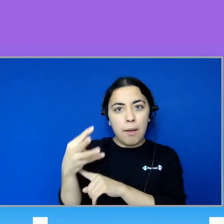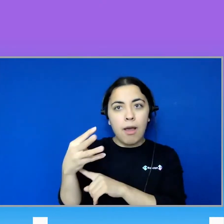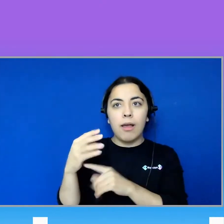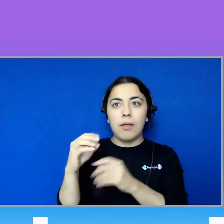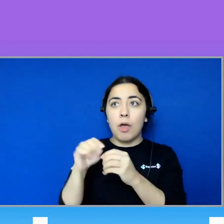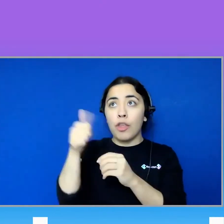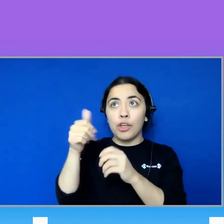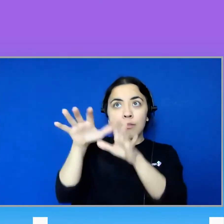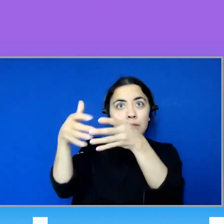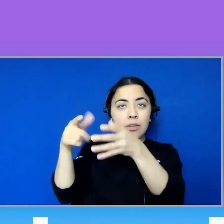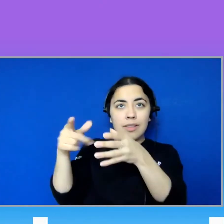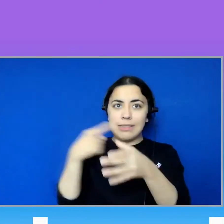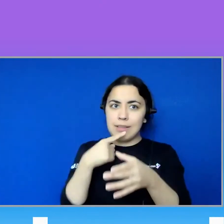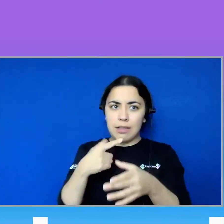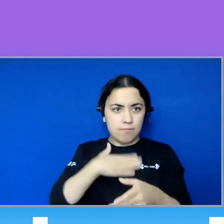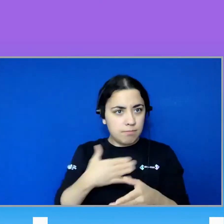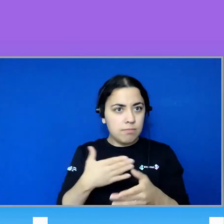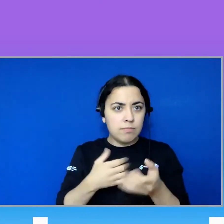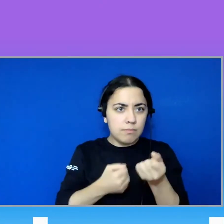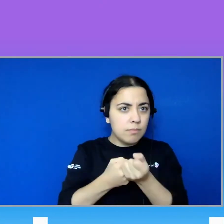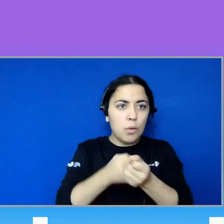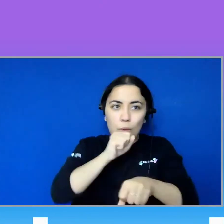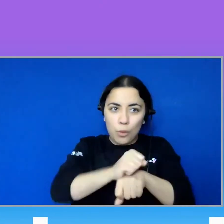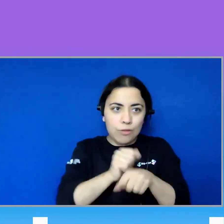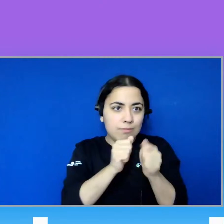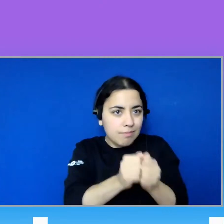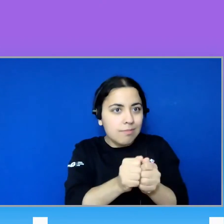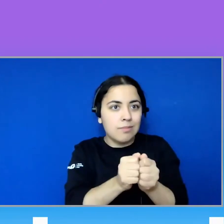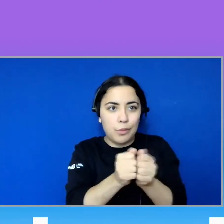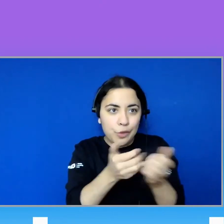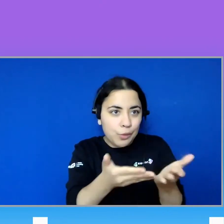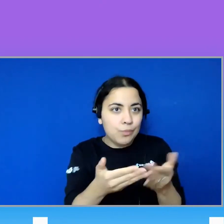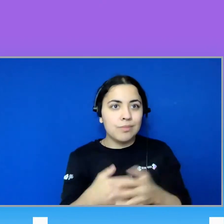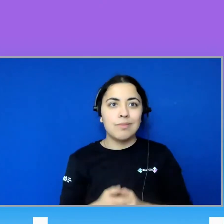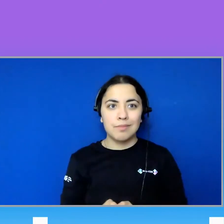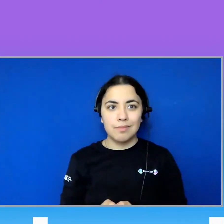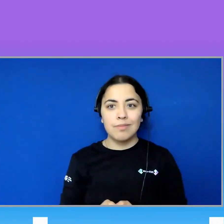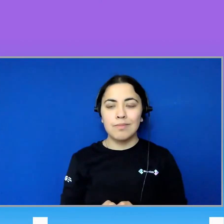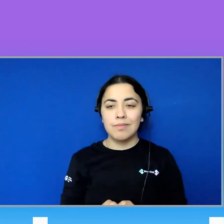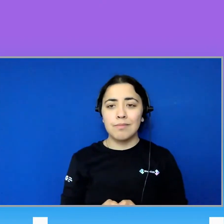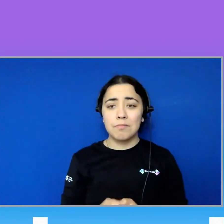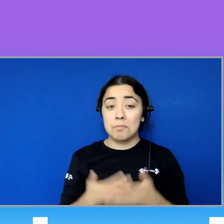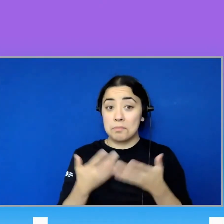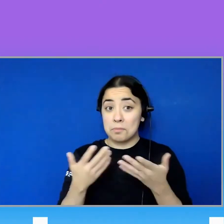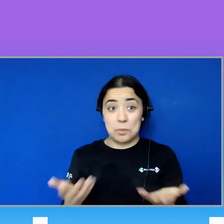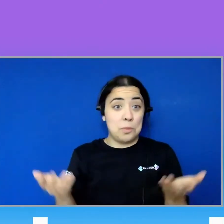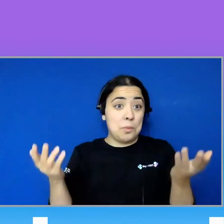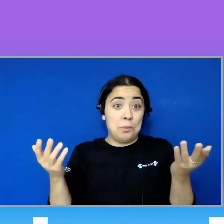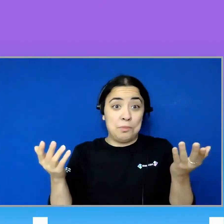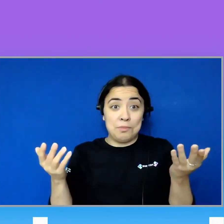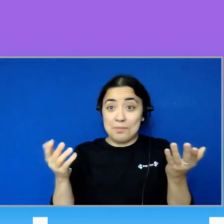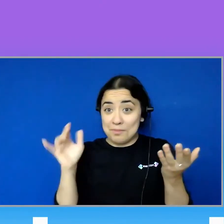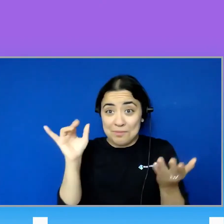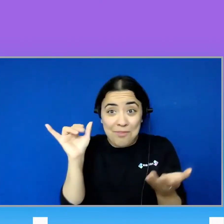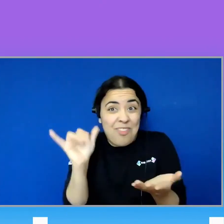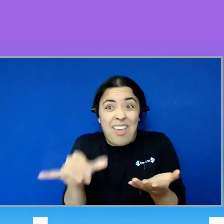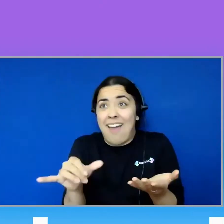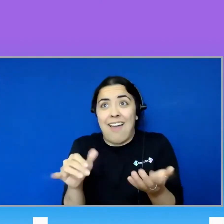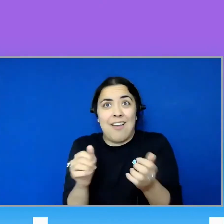really want to roll up our sleeves and work with you. So